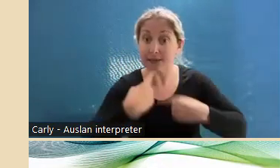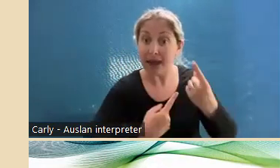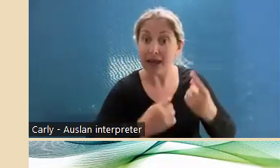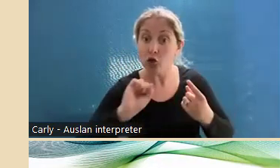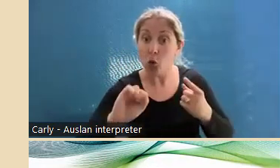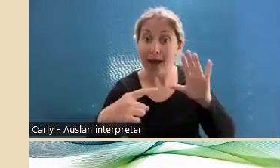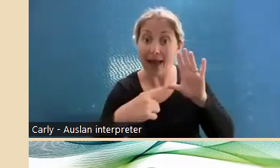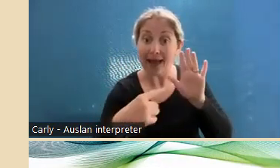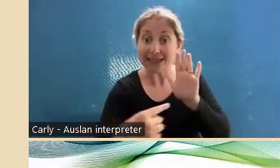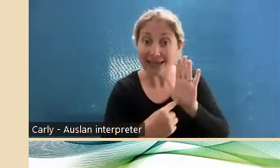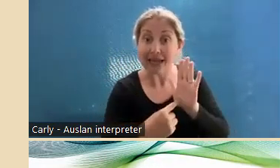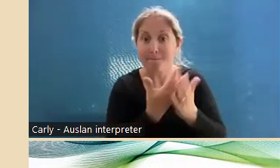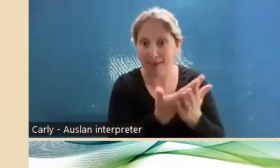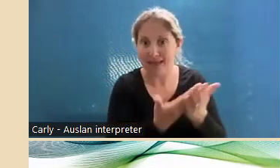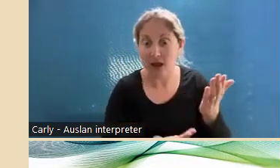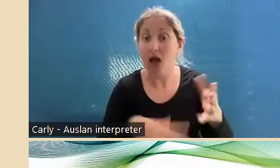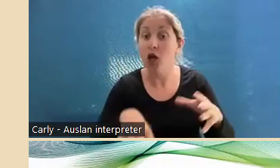including your name and the matter number.